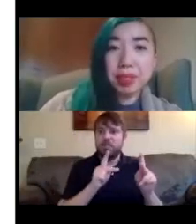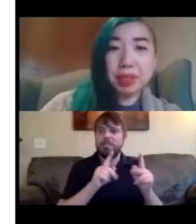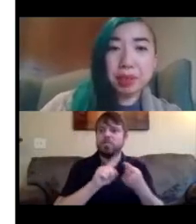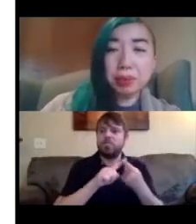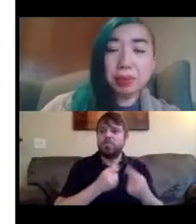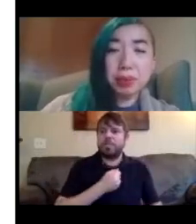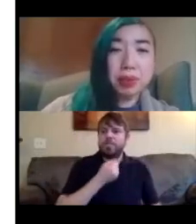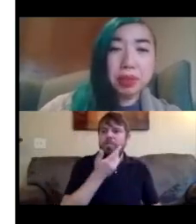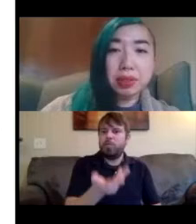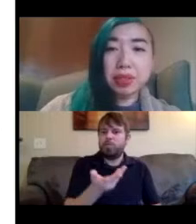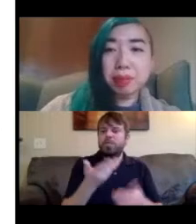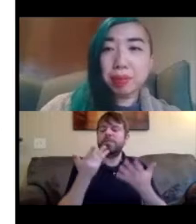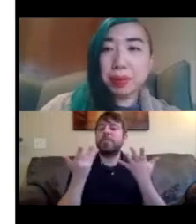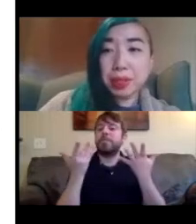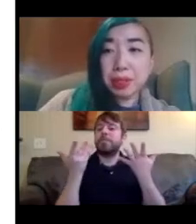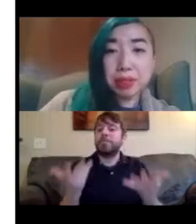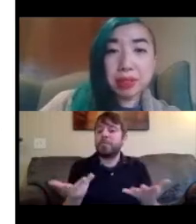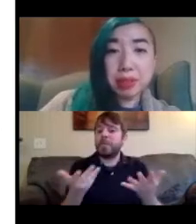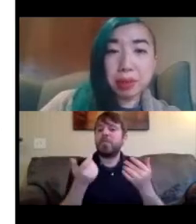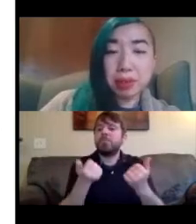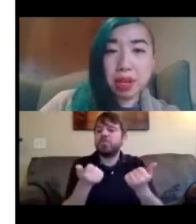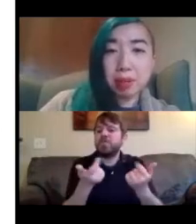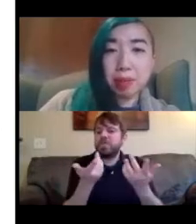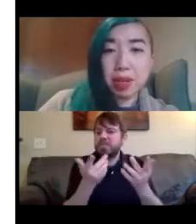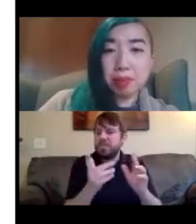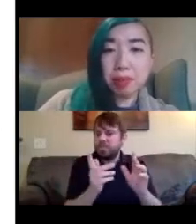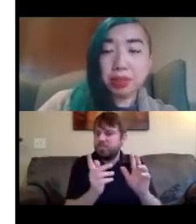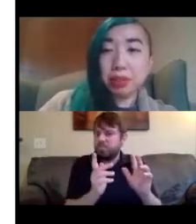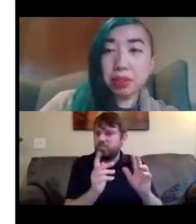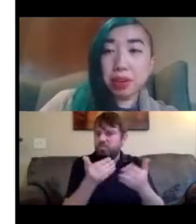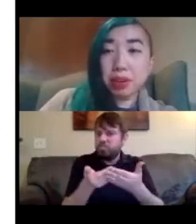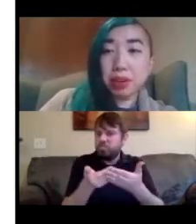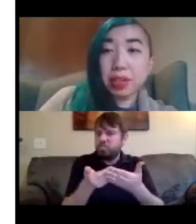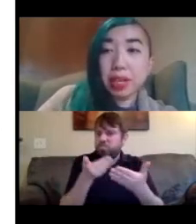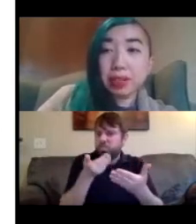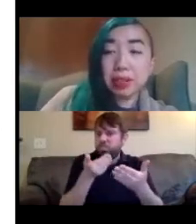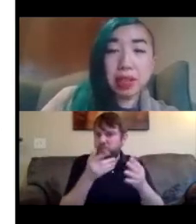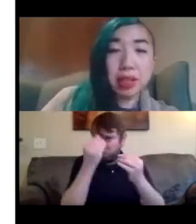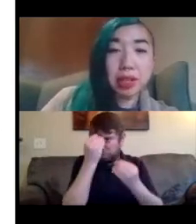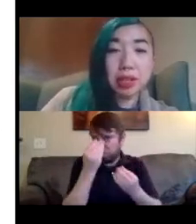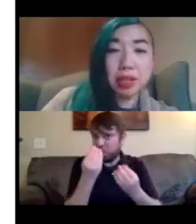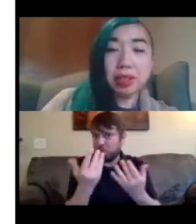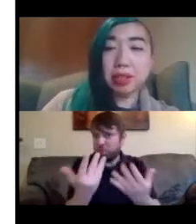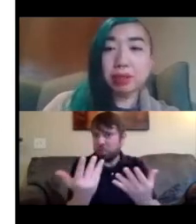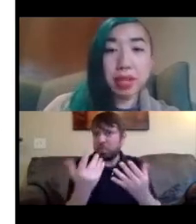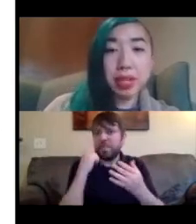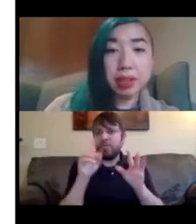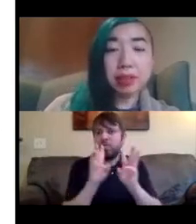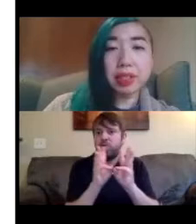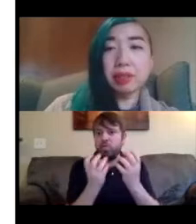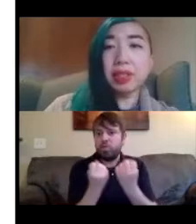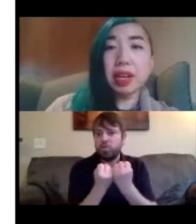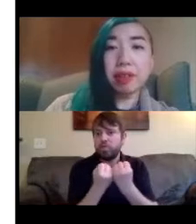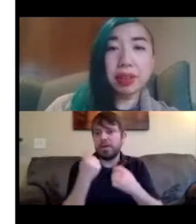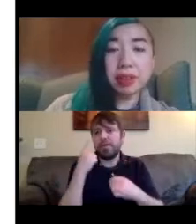So just in preparation for this workshop--just so y'all get things ready for yourselves--every